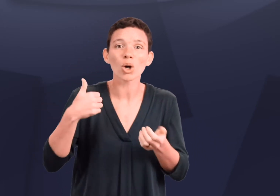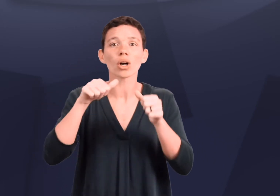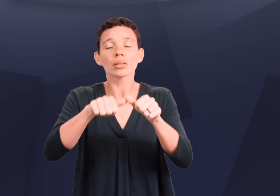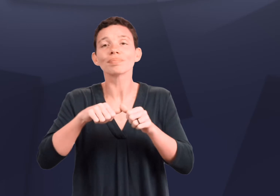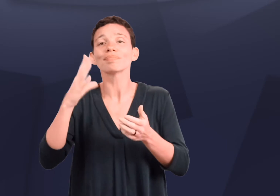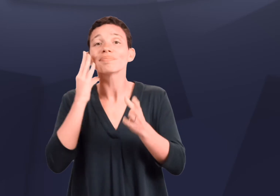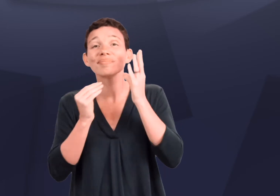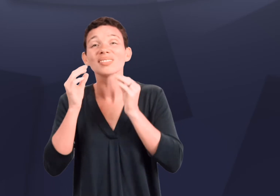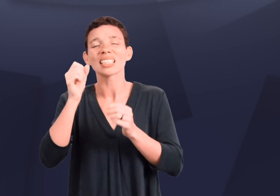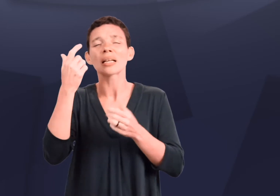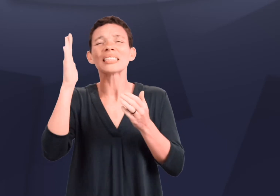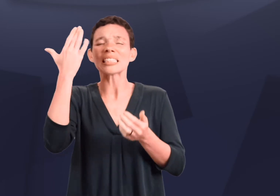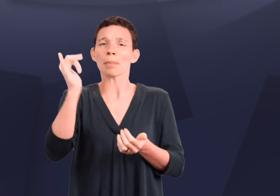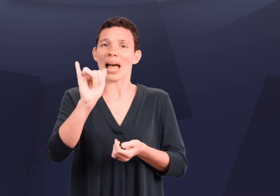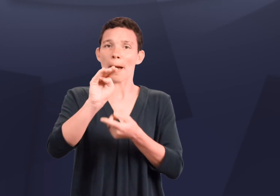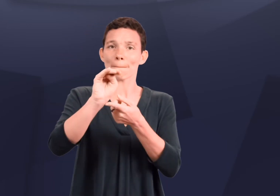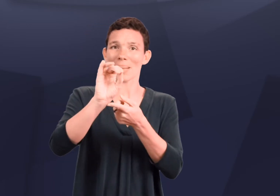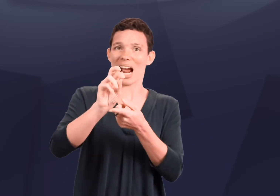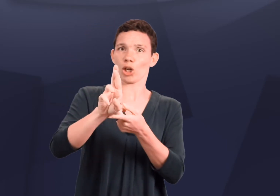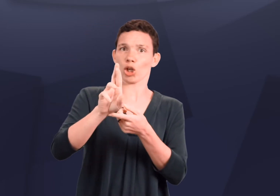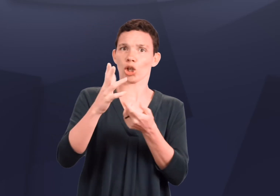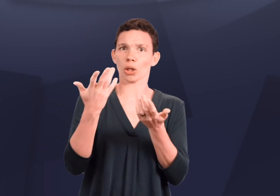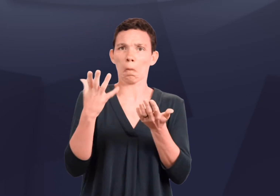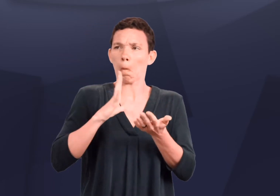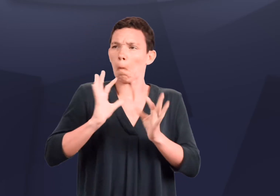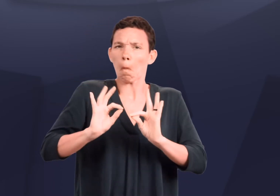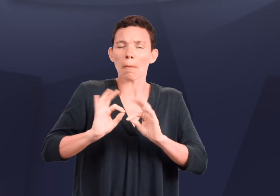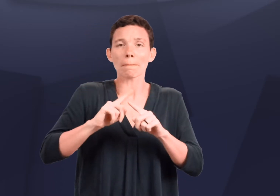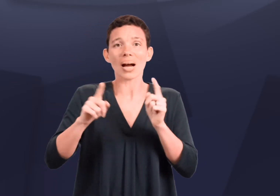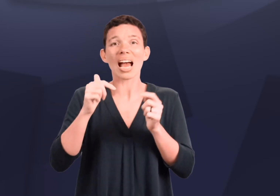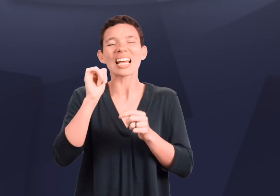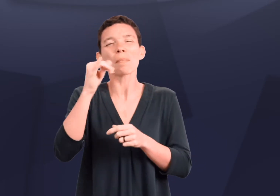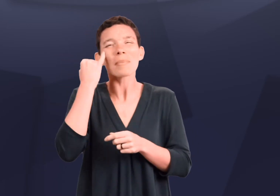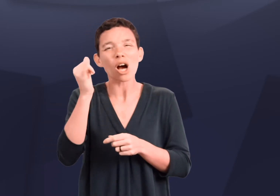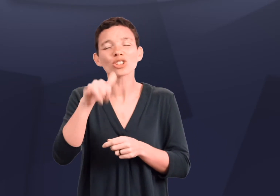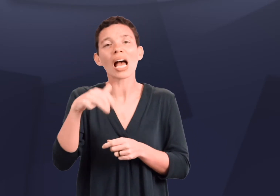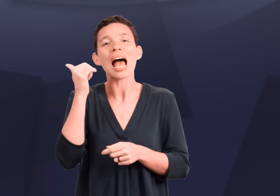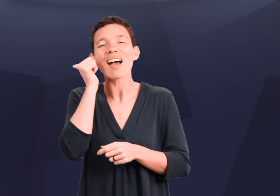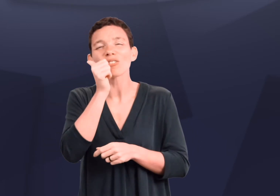If this is continually happening to a specific family member, it may appear inconsequential,